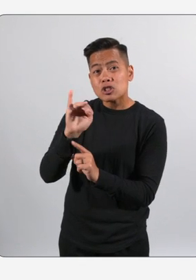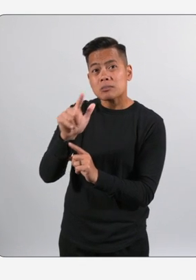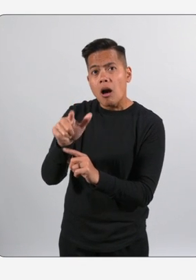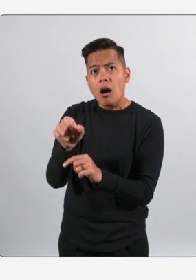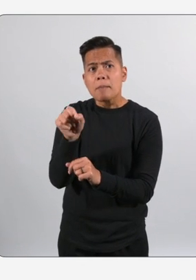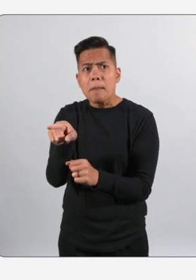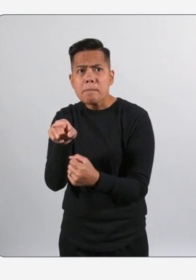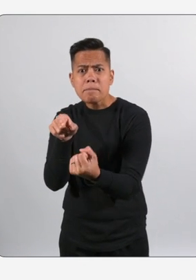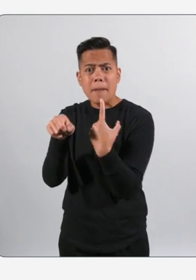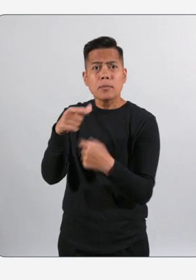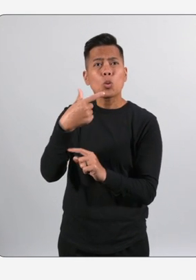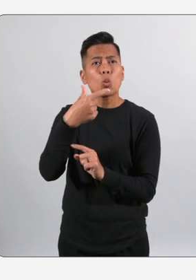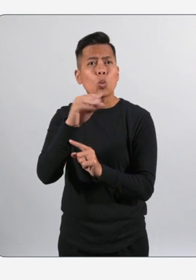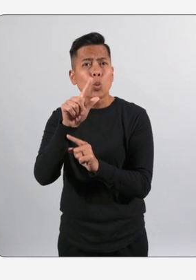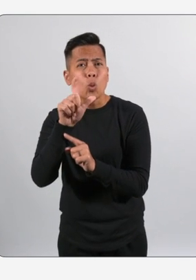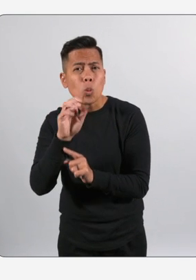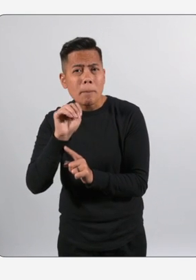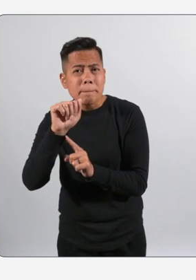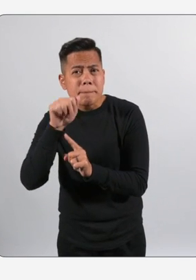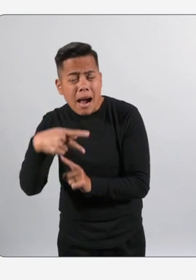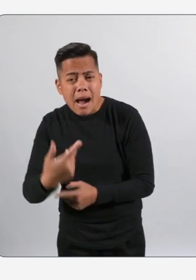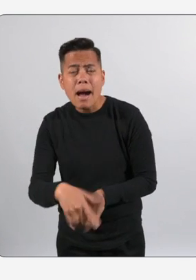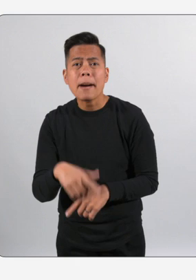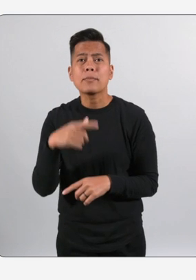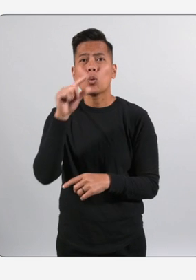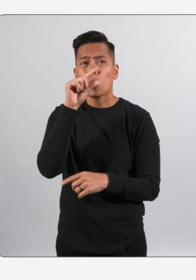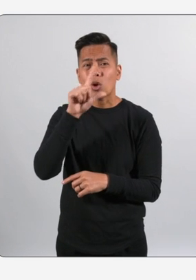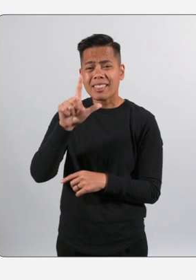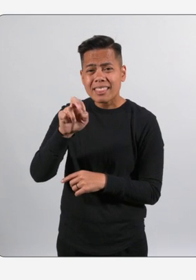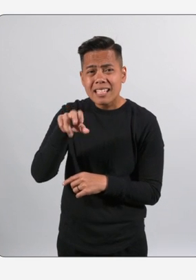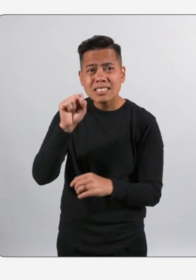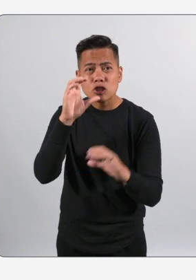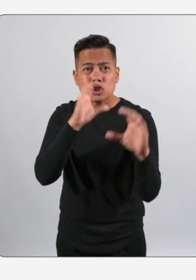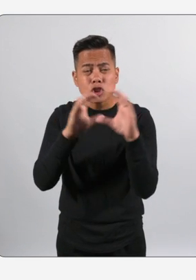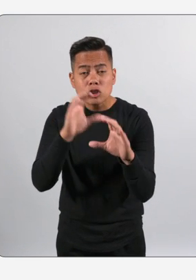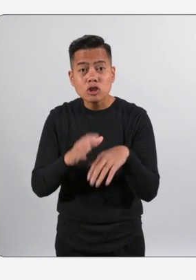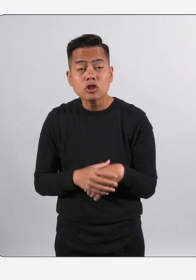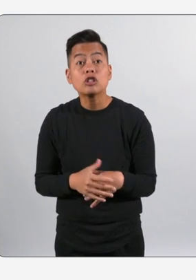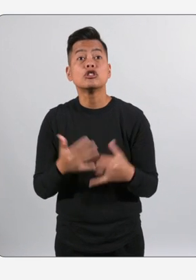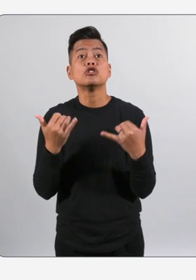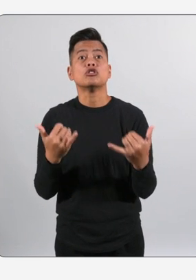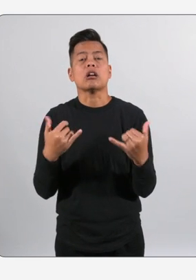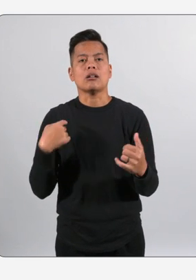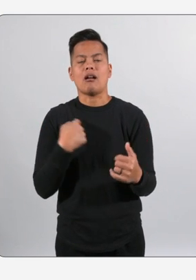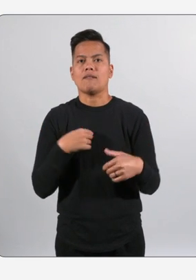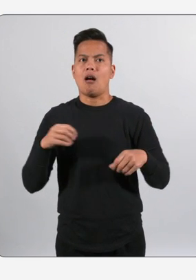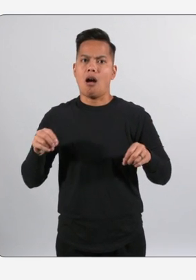and Maps, and Google Lens and Search. And today, we have an opportunity to make this